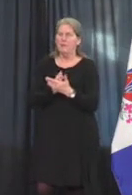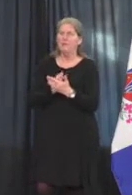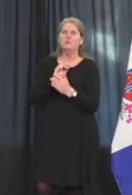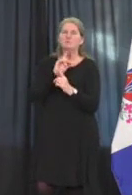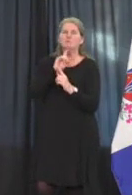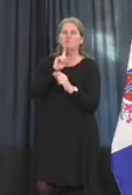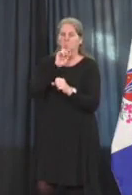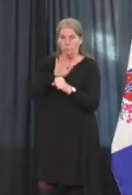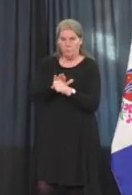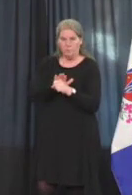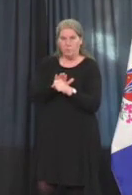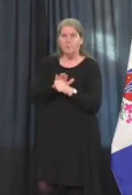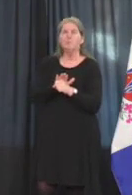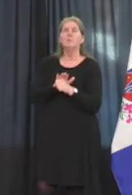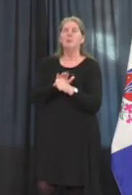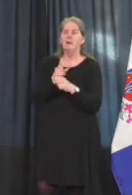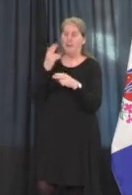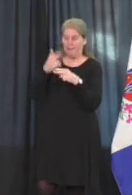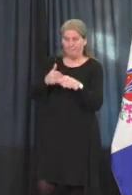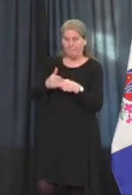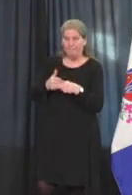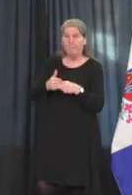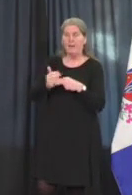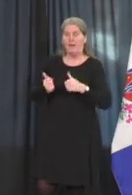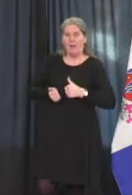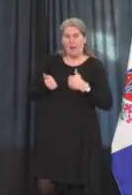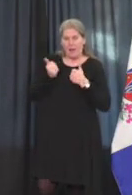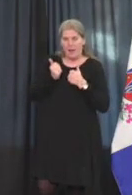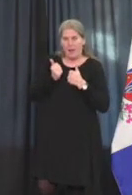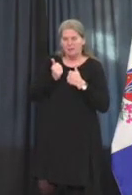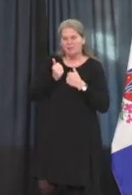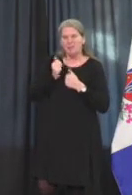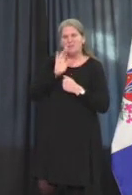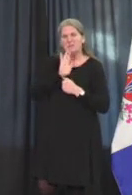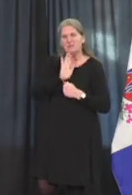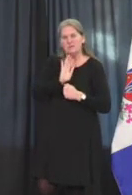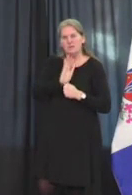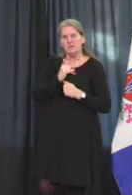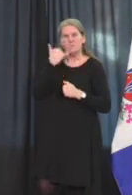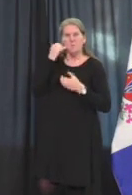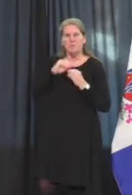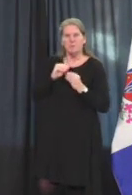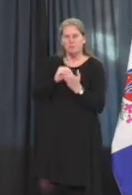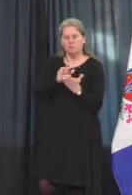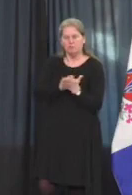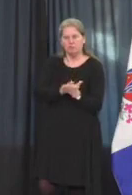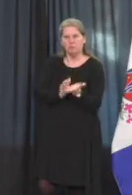INCLUDES THE PERSON'S NAME, ADDRESS OF THEIR ORDINARY RESIDENCE AND PHONE NUMBER.